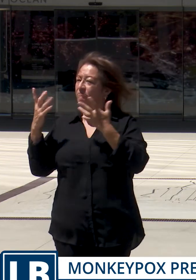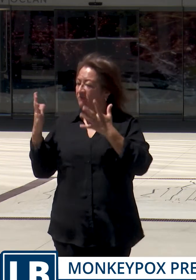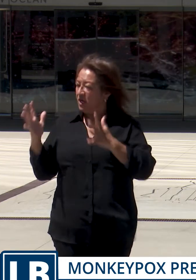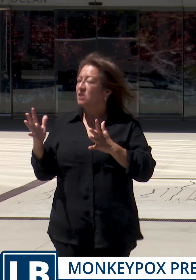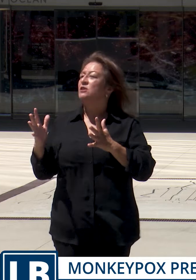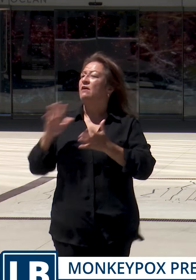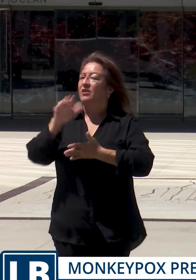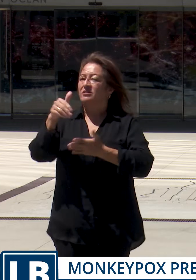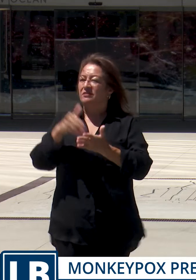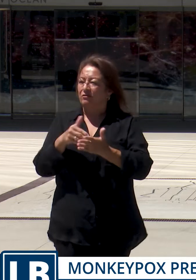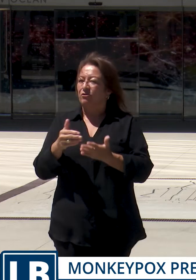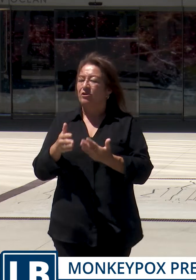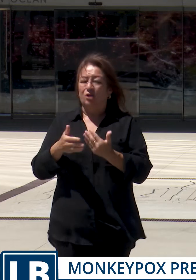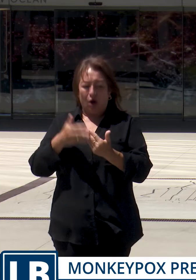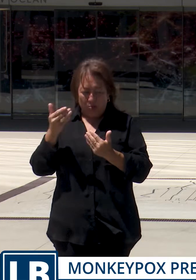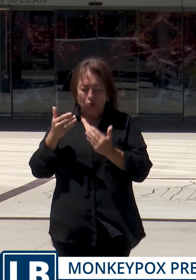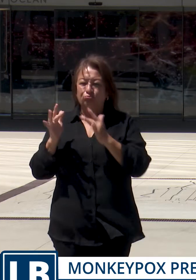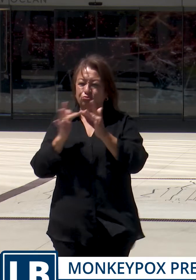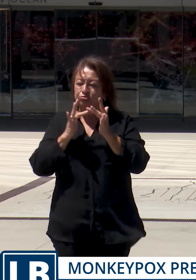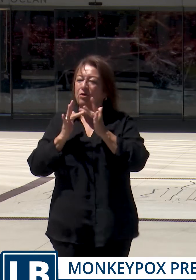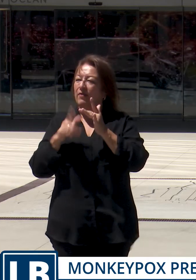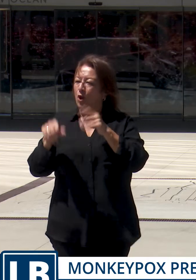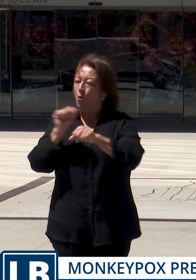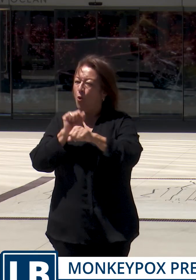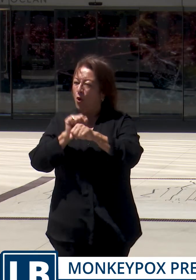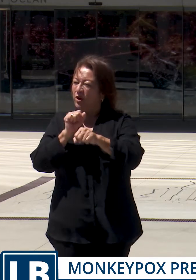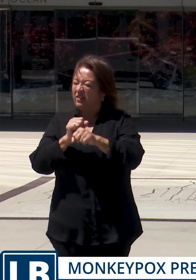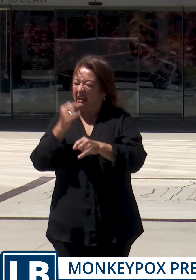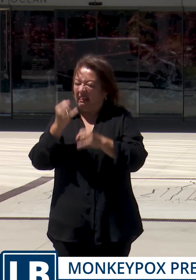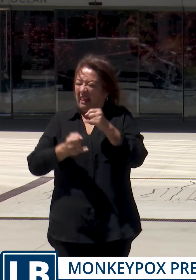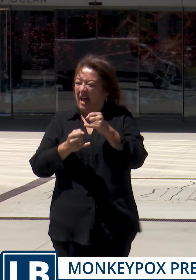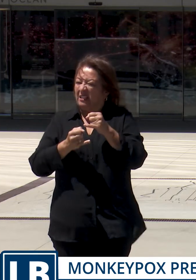almost online they are working through the last bit of paperwork required by the state to be